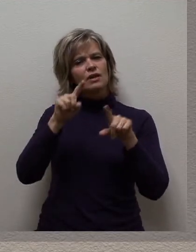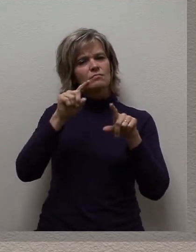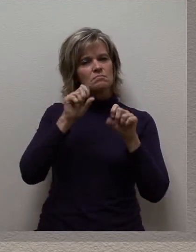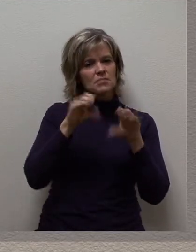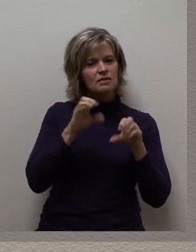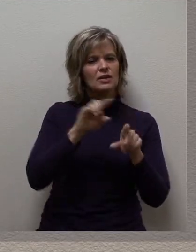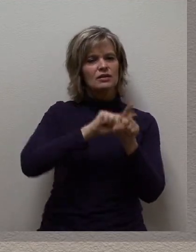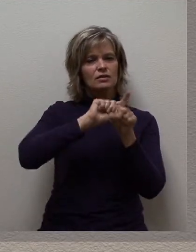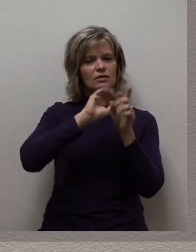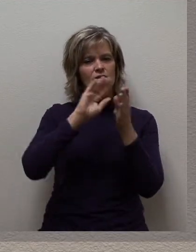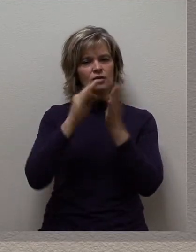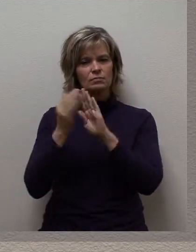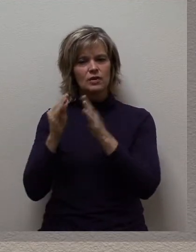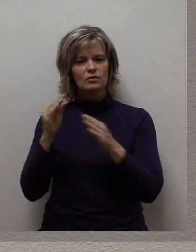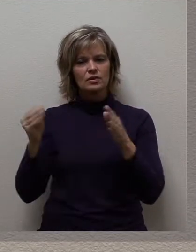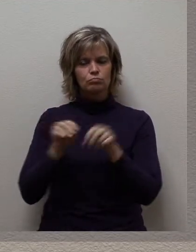communities - the deaf population across the nation.